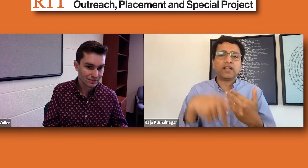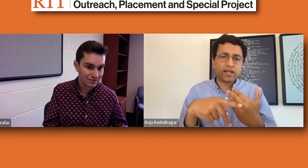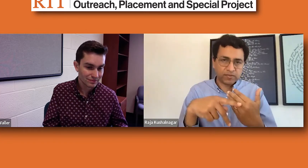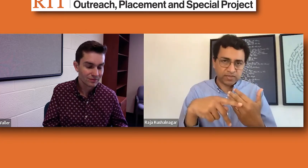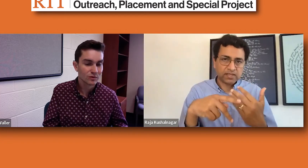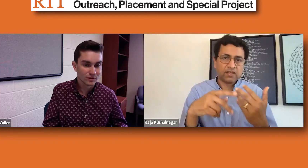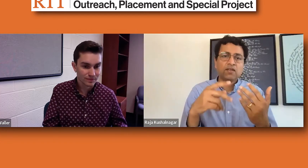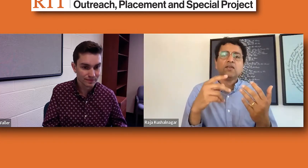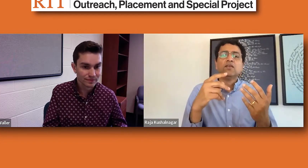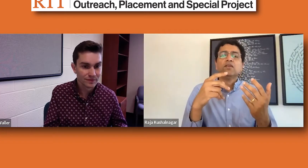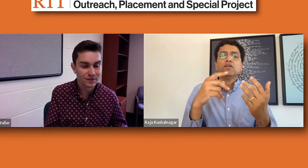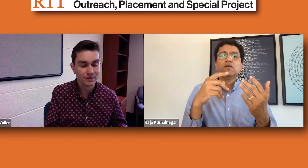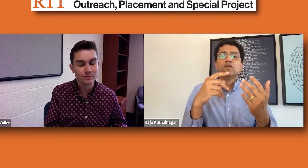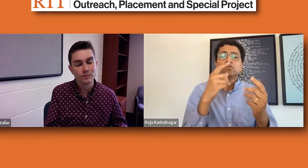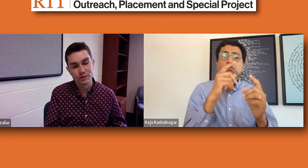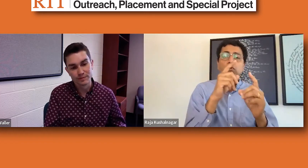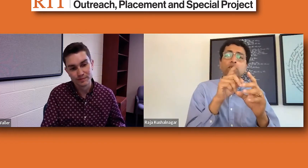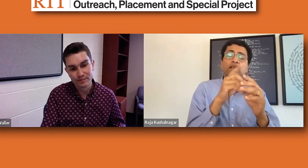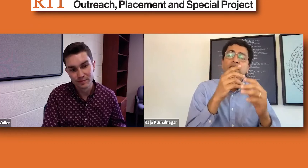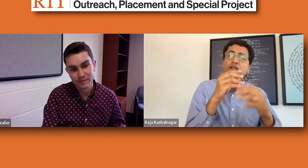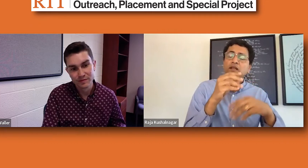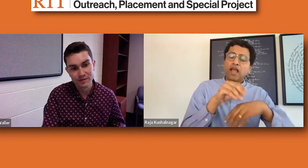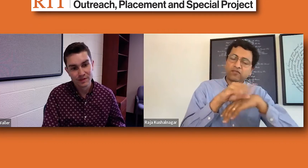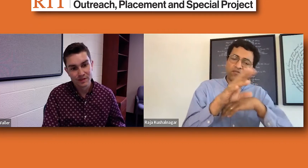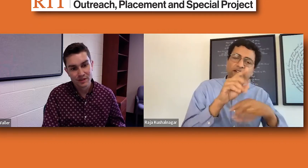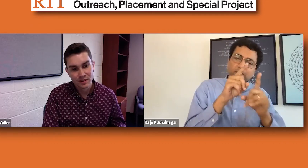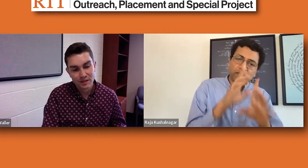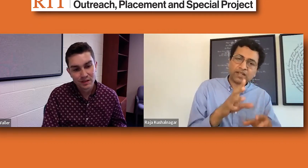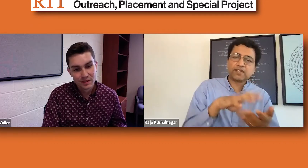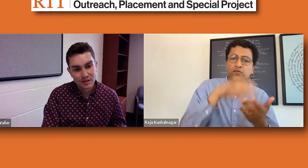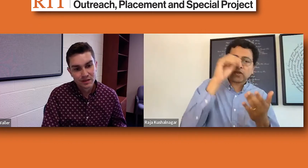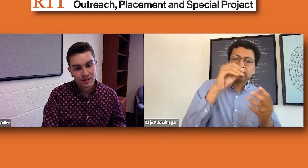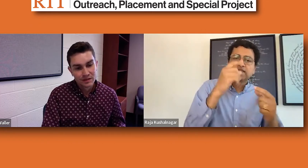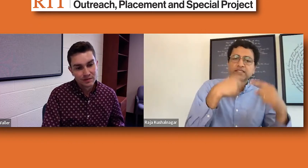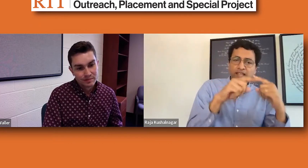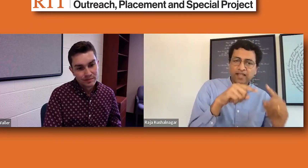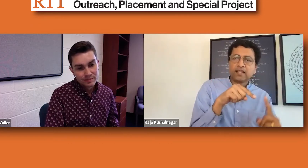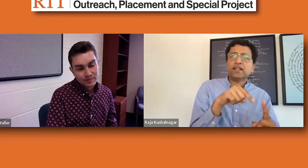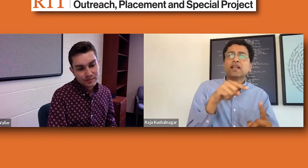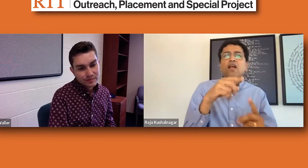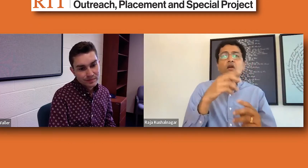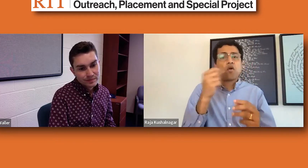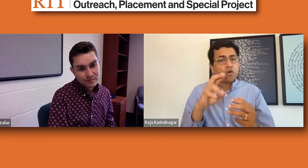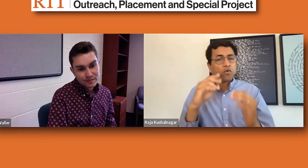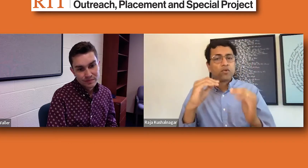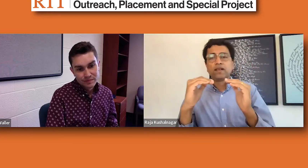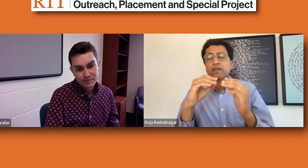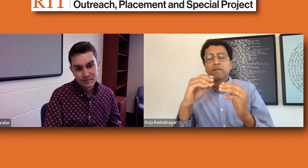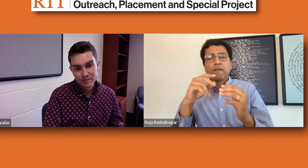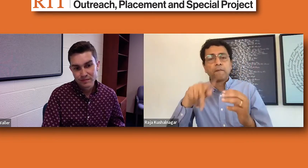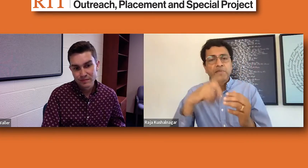if you have the space and the opportunity to have Deaf spaces available so people can talk directly to each other about it